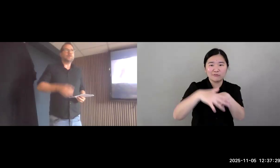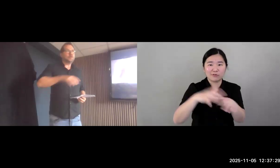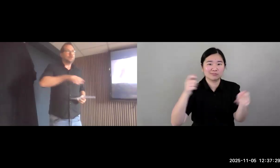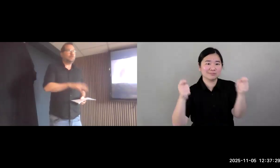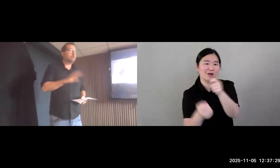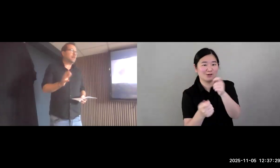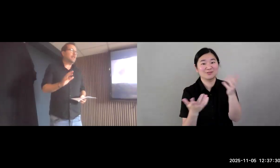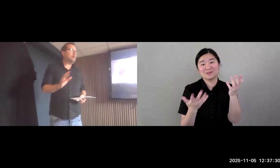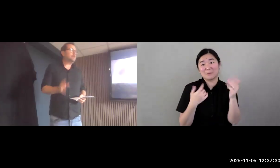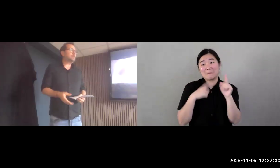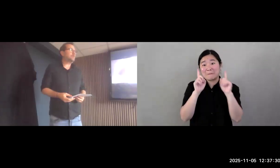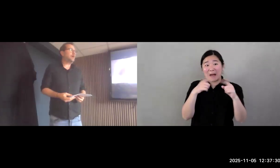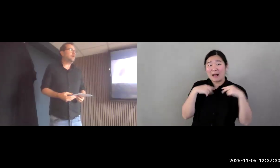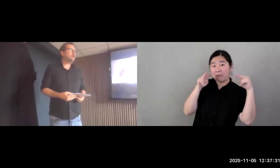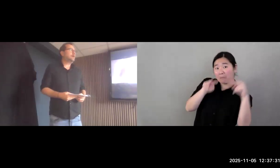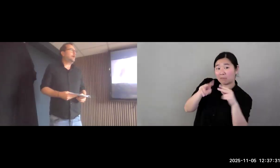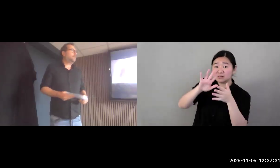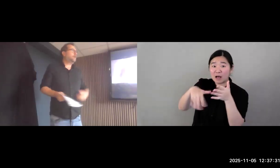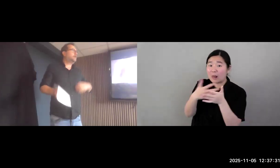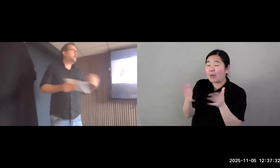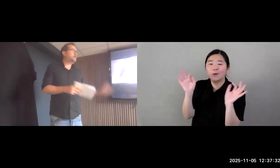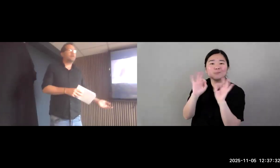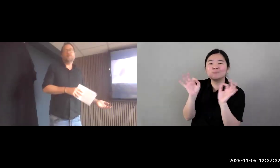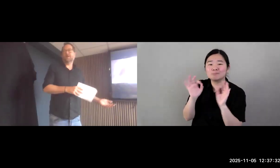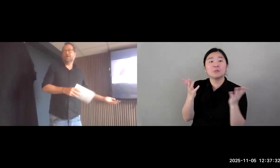to sign languages as well. What are the things that